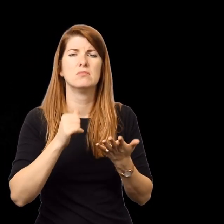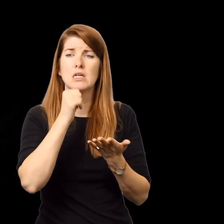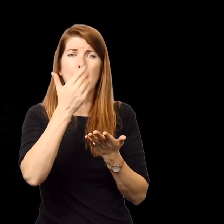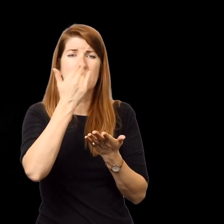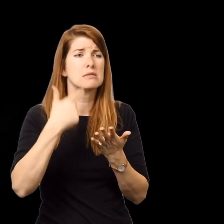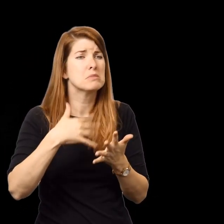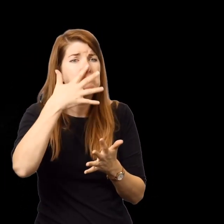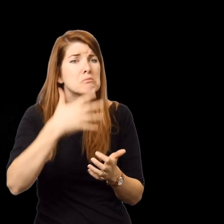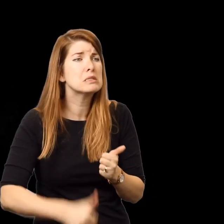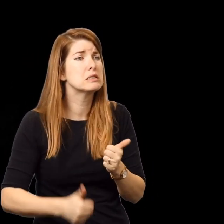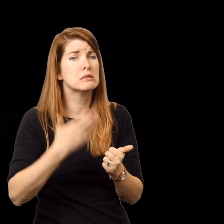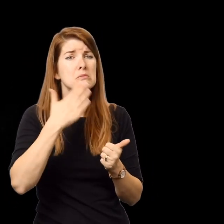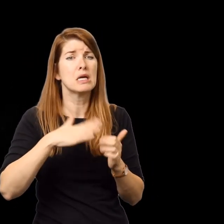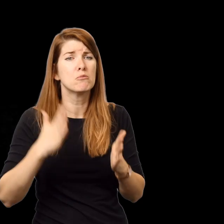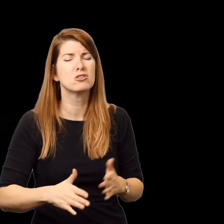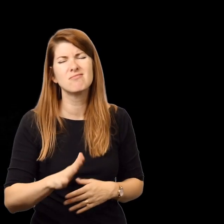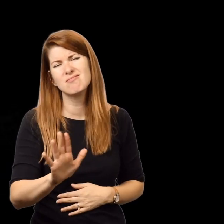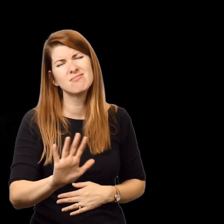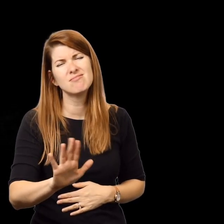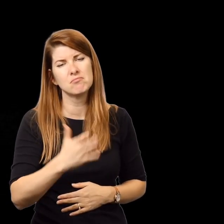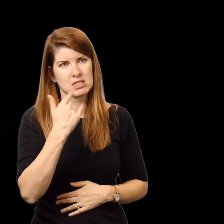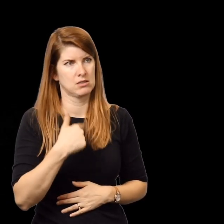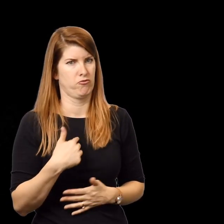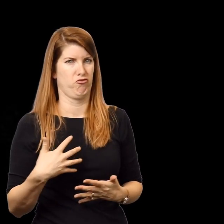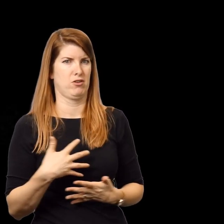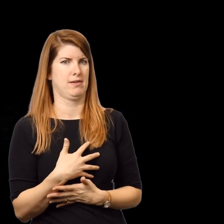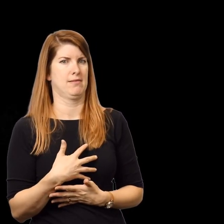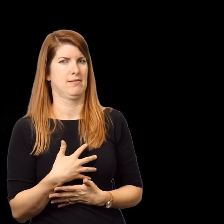Not because I'm a mean or bad person, but because I'm afraid,